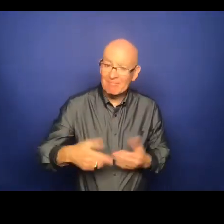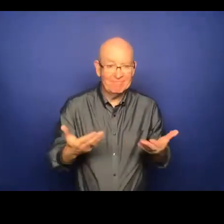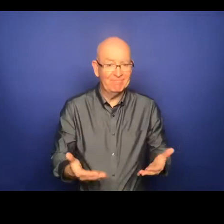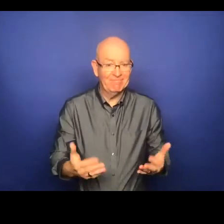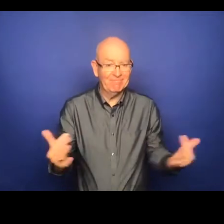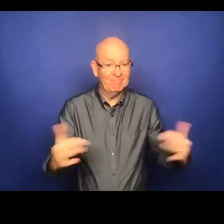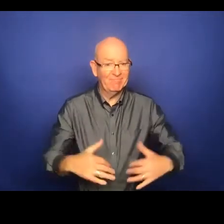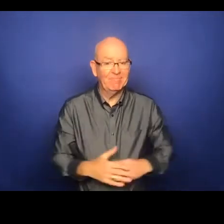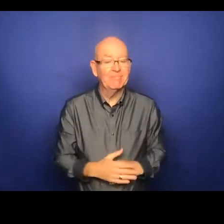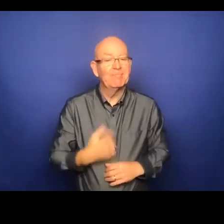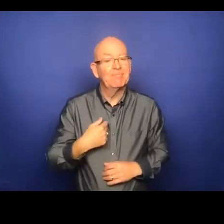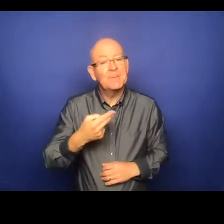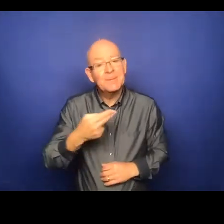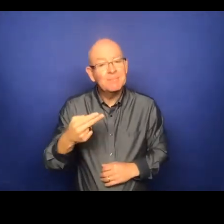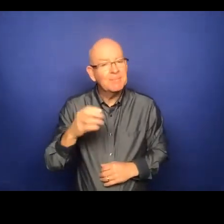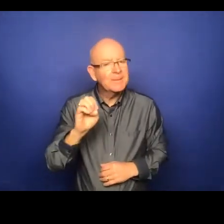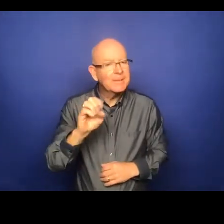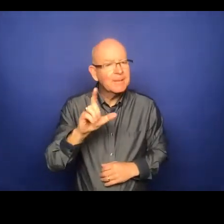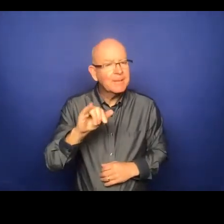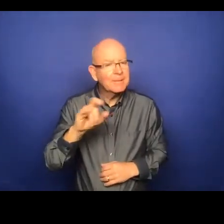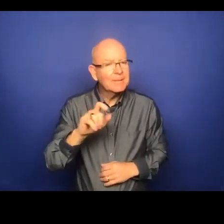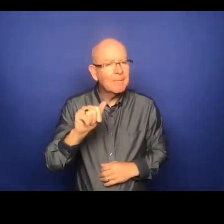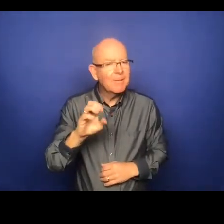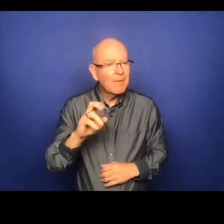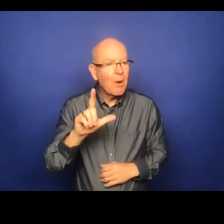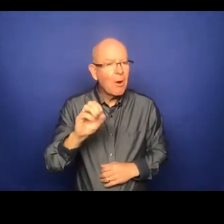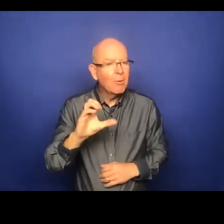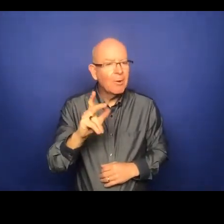everybody, and welcome to our event, my name is Elizabeth Lockwood and I am